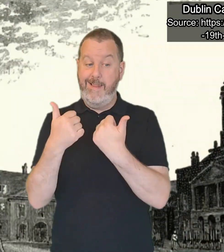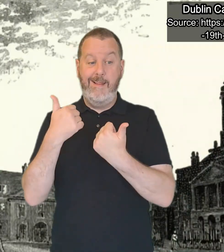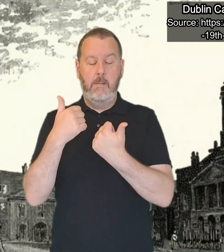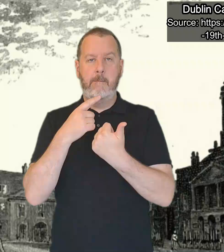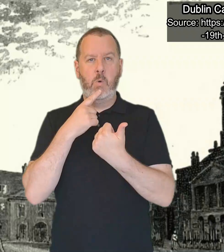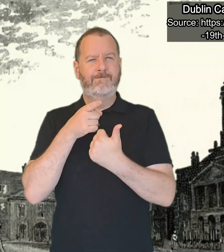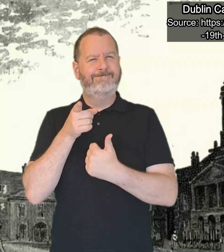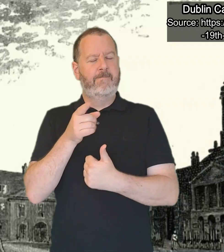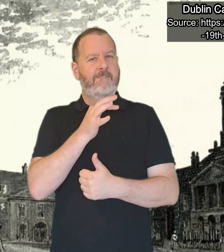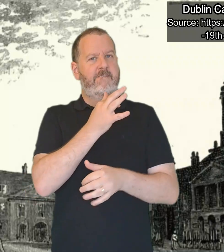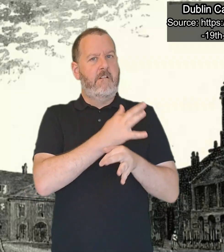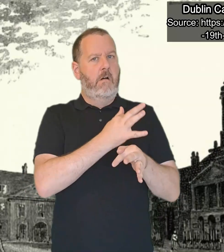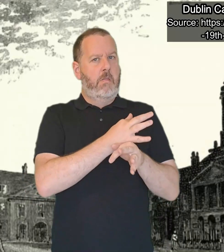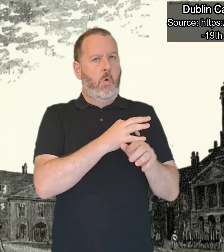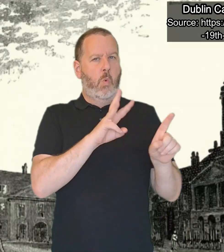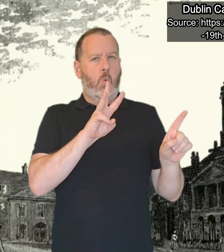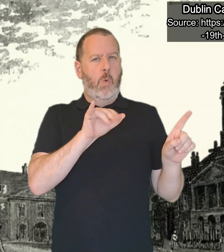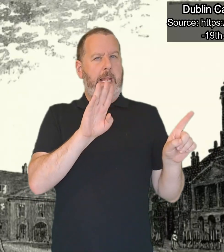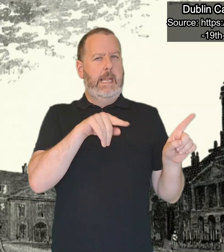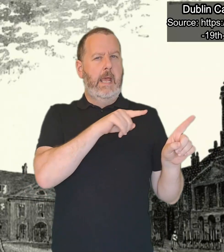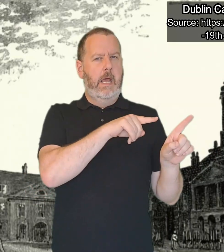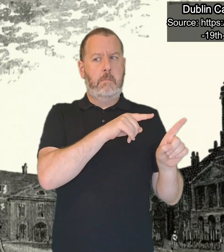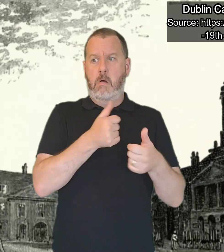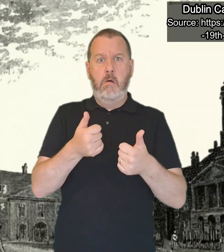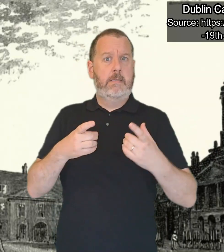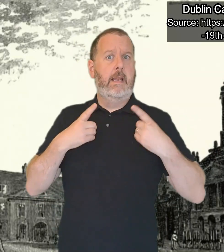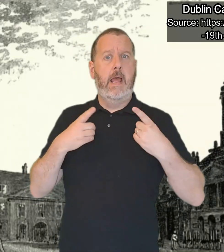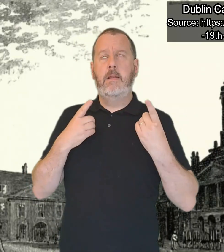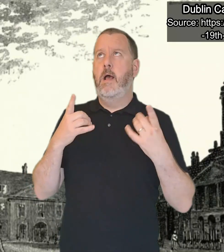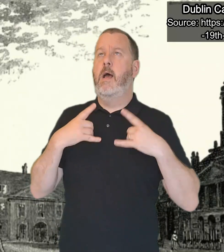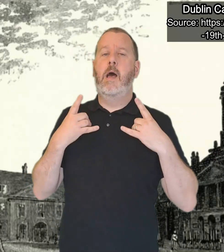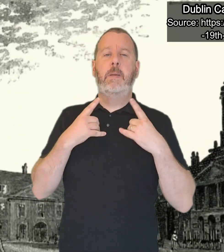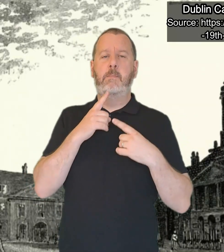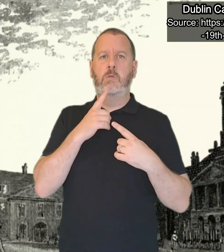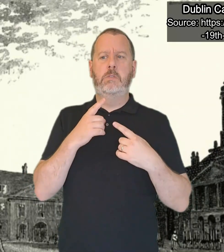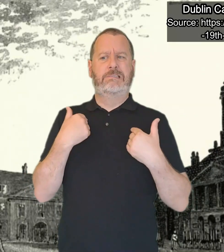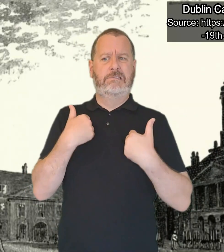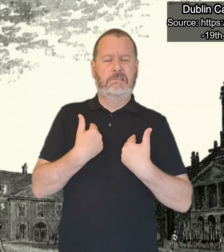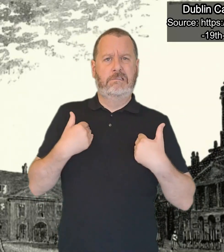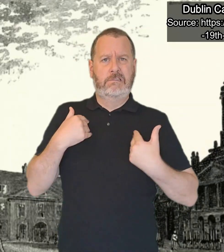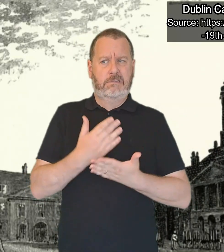but his father WIlliam had always been uneasy about whether John Moore's job was secure.